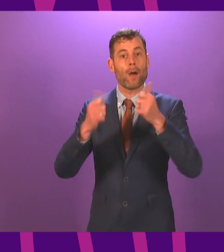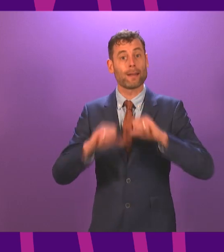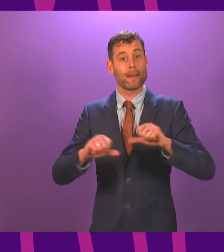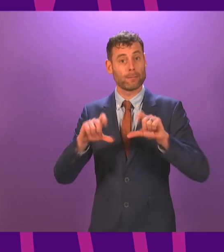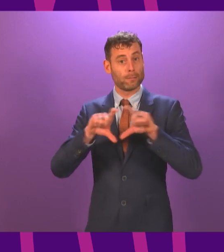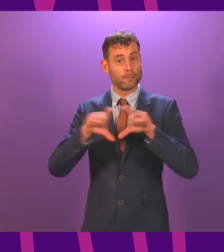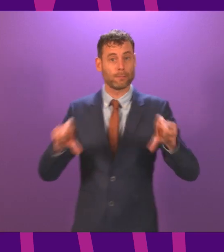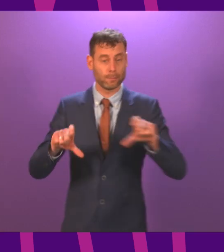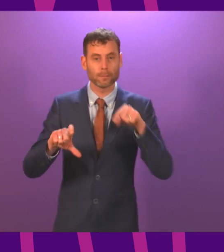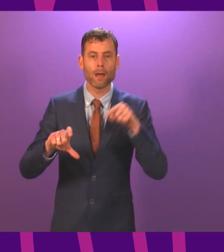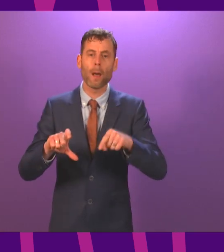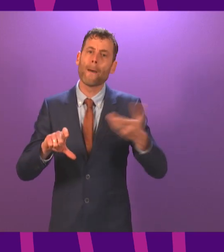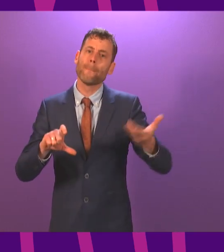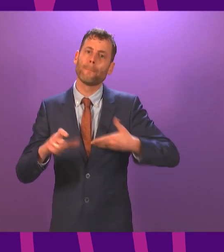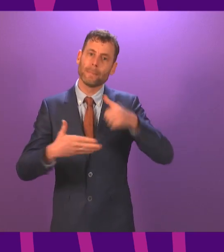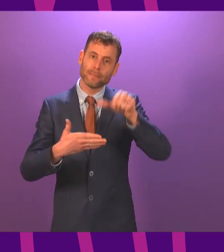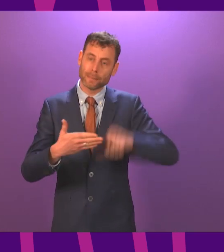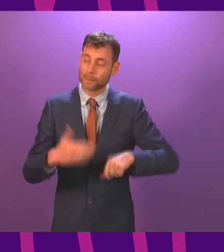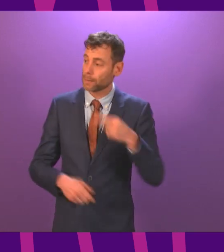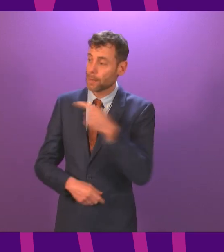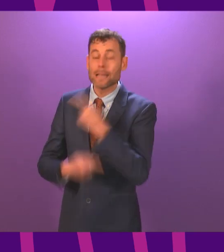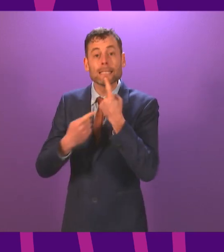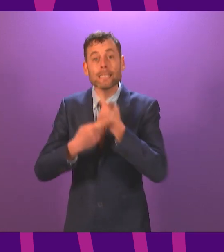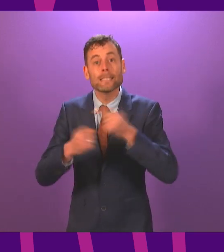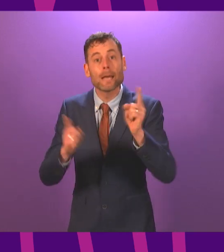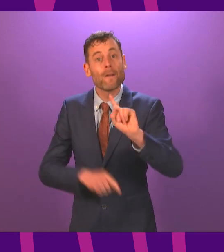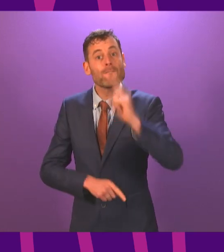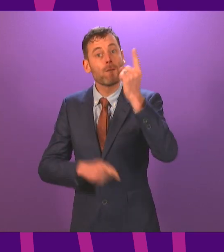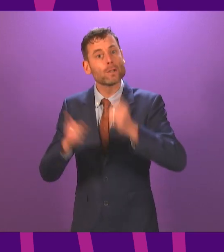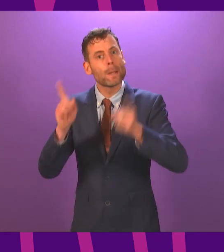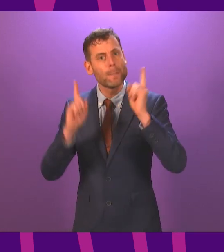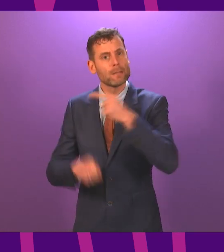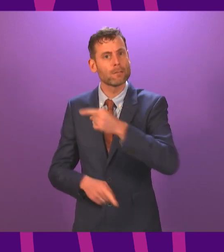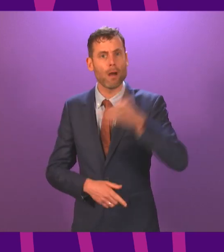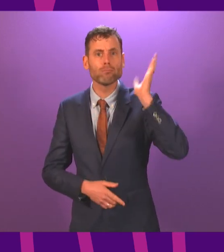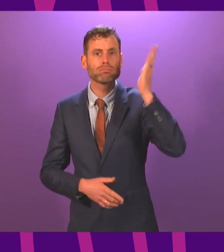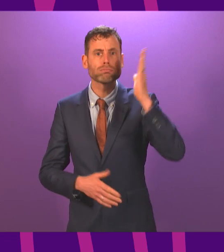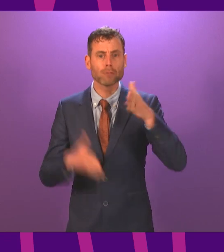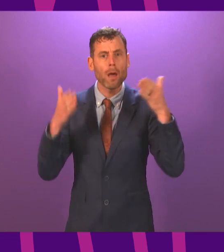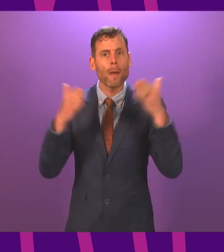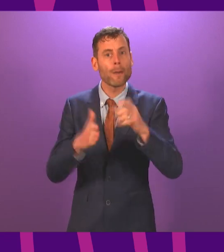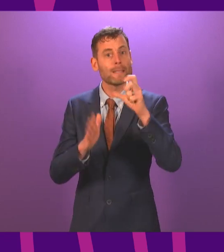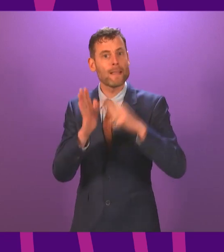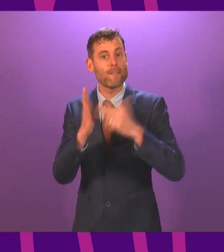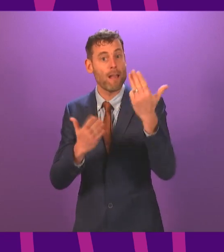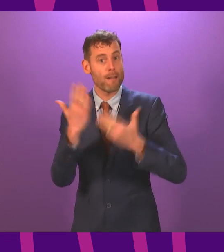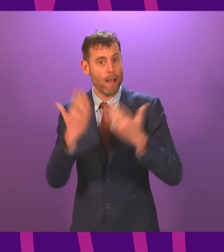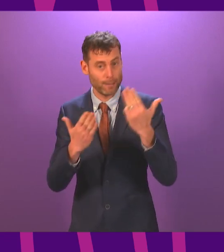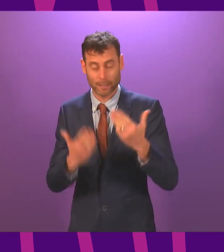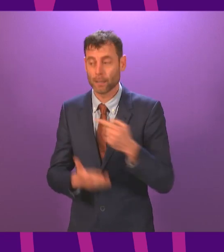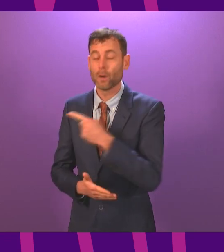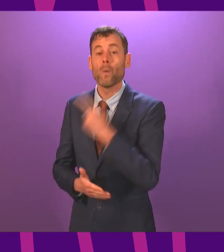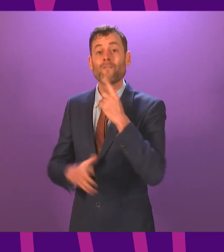The Presiding Officer (Ken Macintosh): Our next item of business is a statement from the First Minister, Nicola Sturgeon, on Covid-19. The First Minister will take questions at